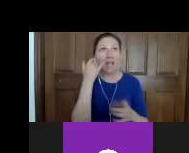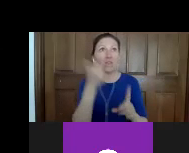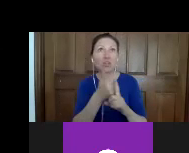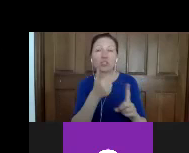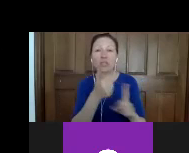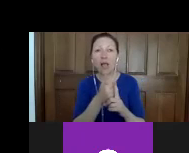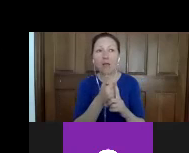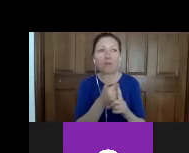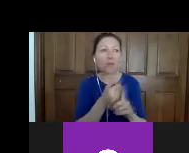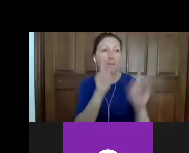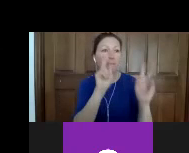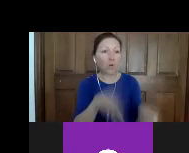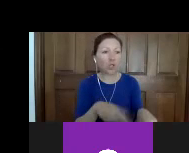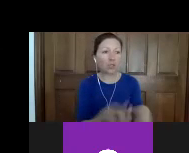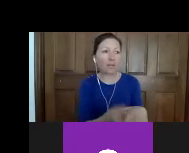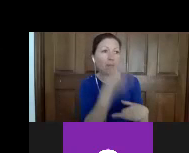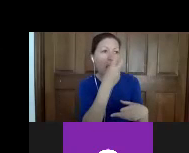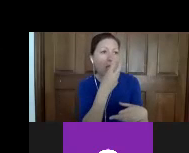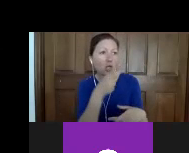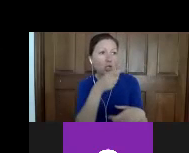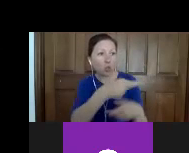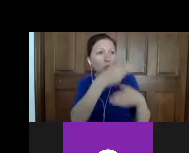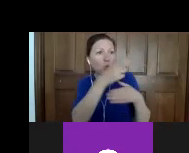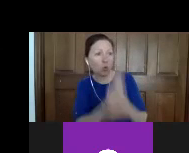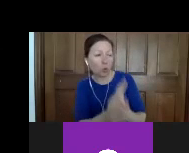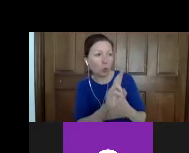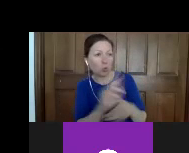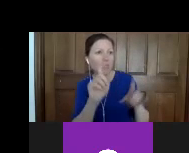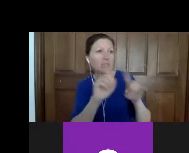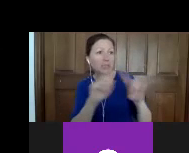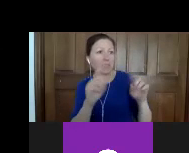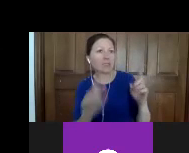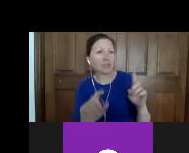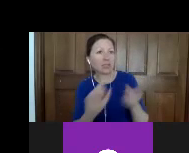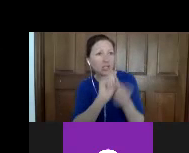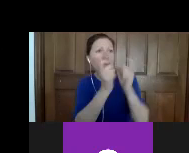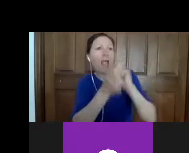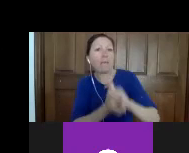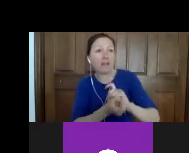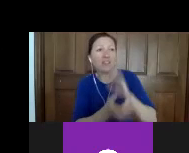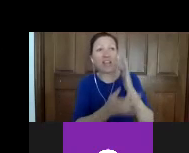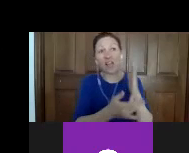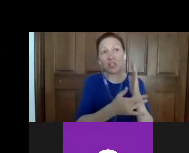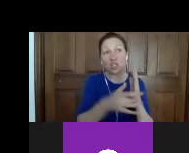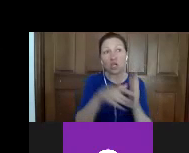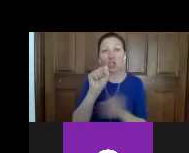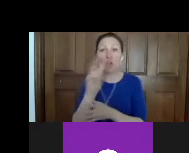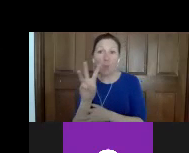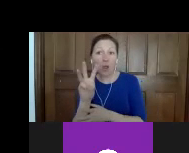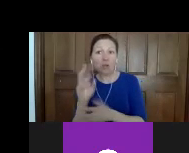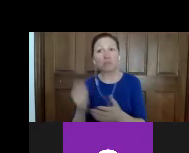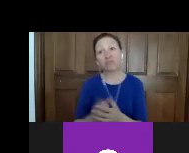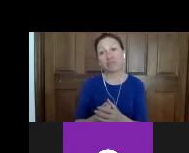blind, do you use adaptive technology or software. That is really kind of a jobs accommodations